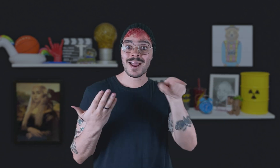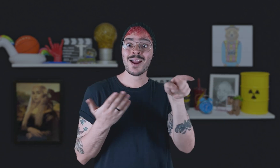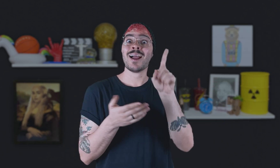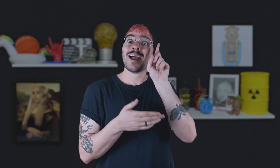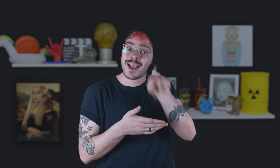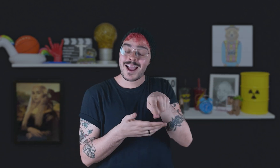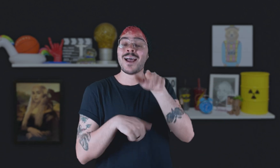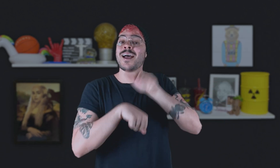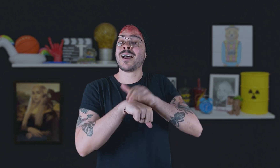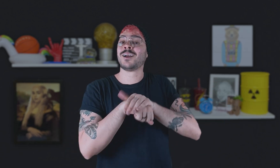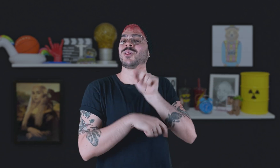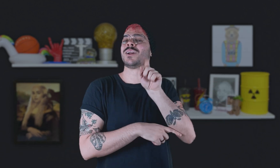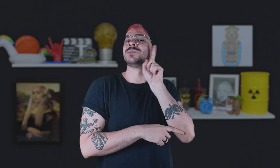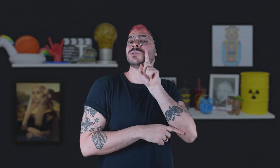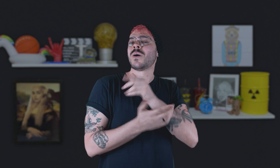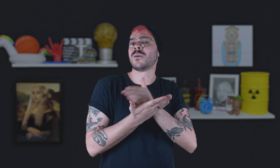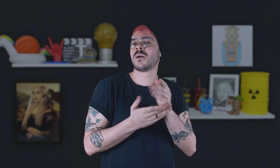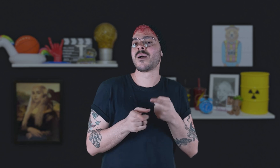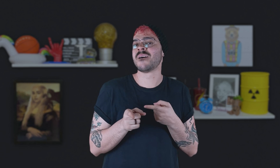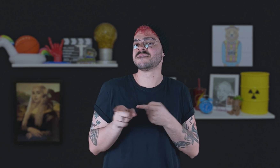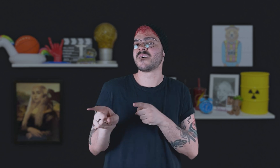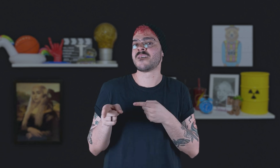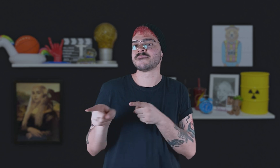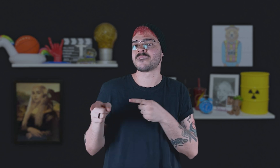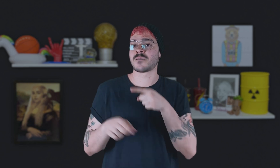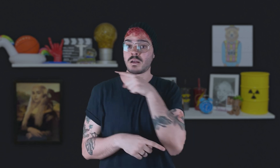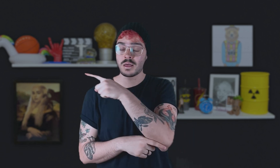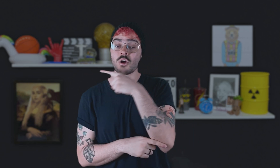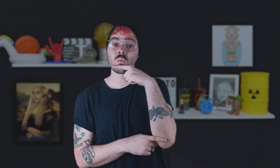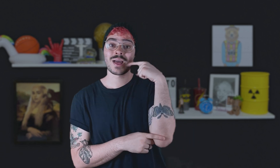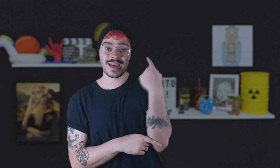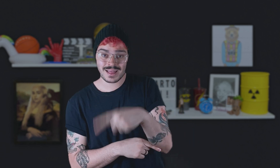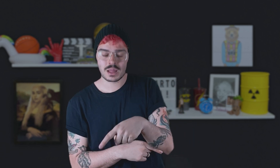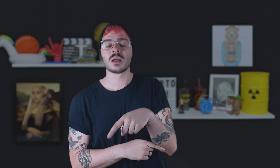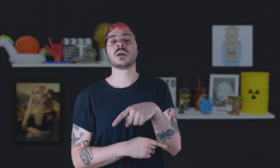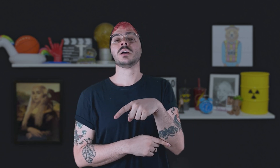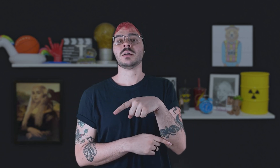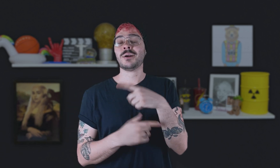It was there that the USA began to provoke the USSR,